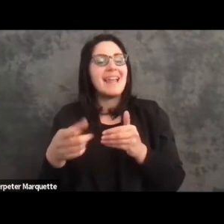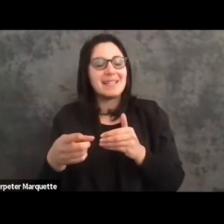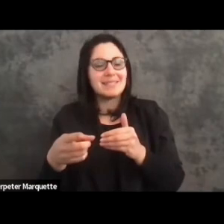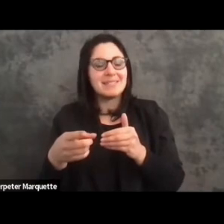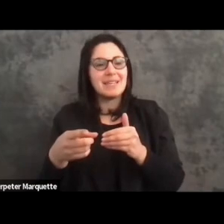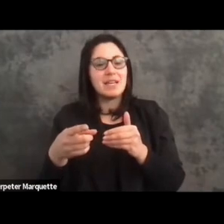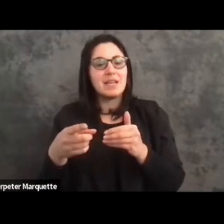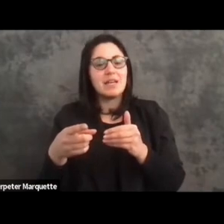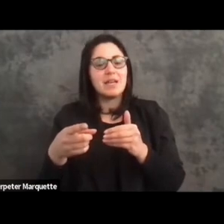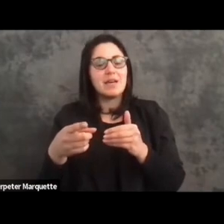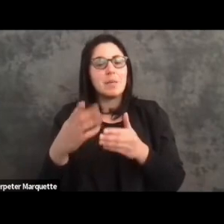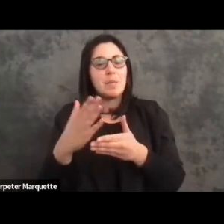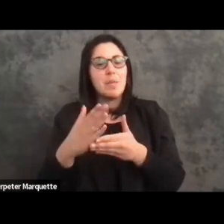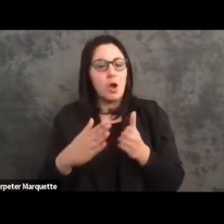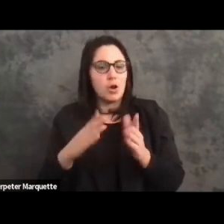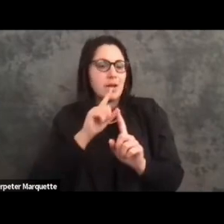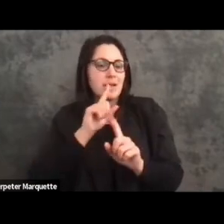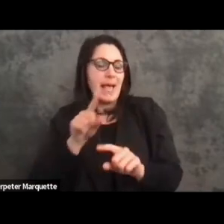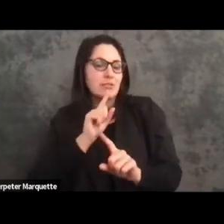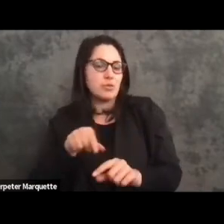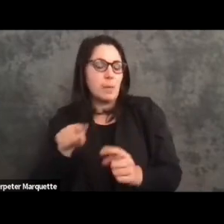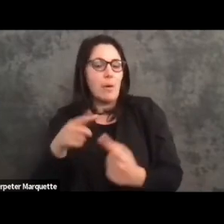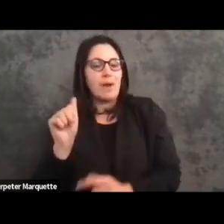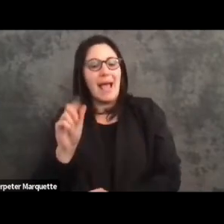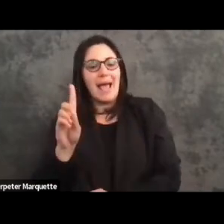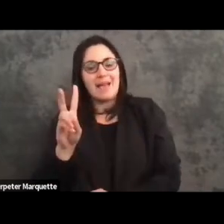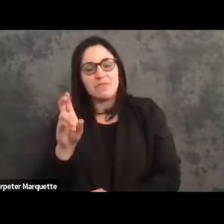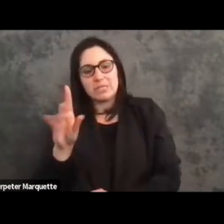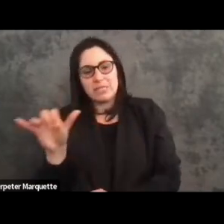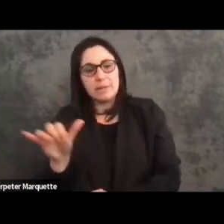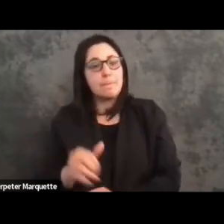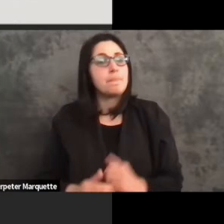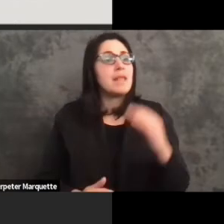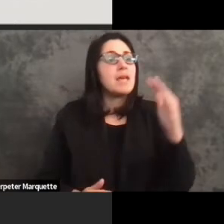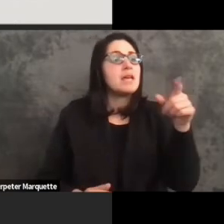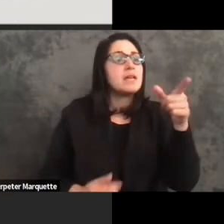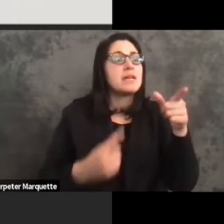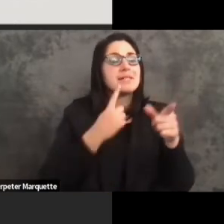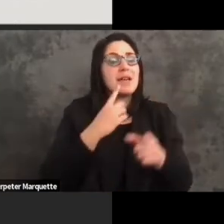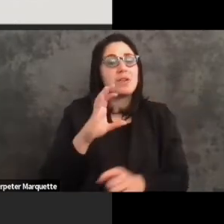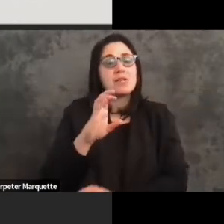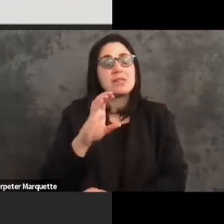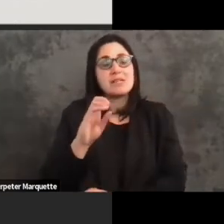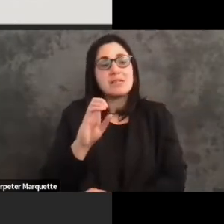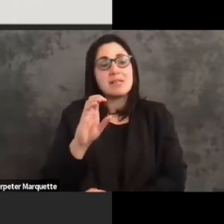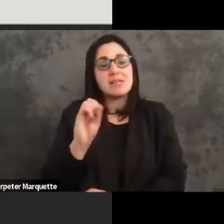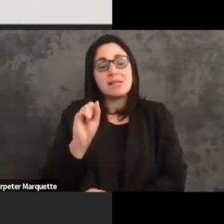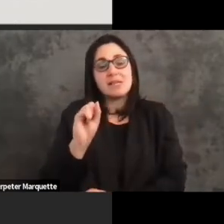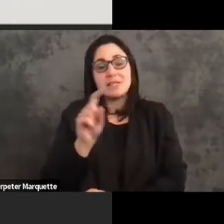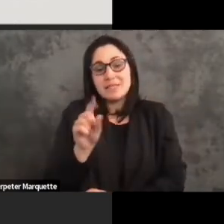there a way to support? Oh, go ahead. Sorry, the question about advocacy might get answered in the next block.